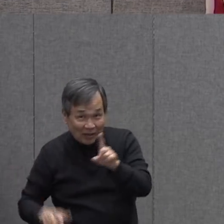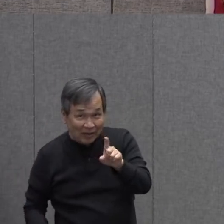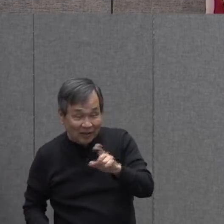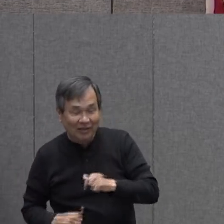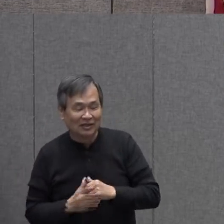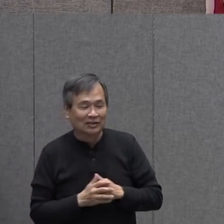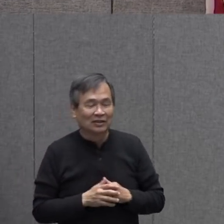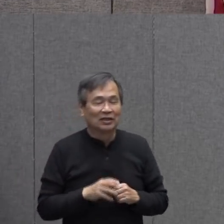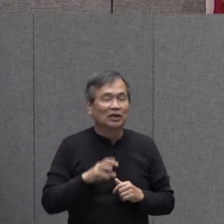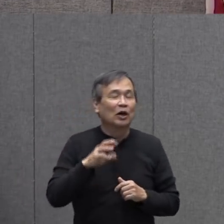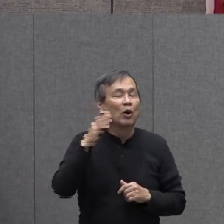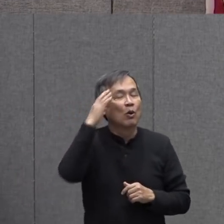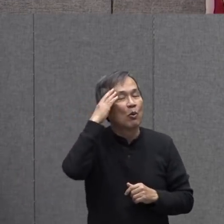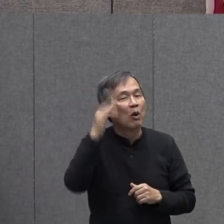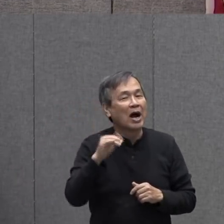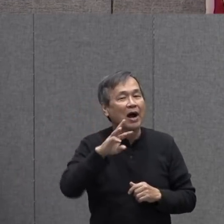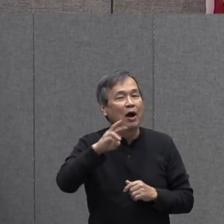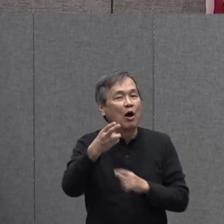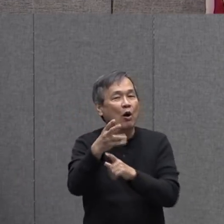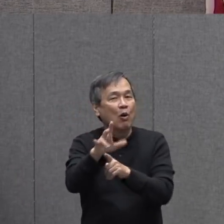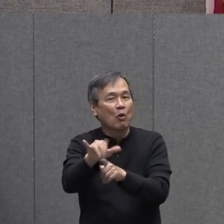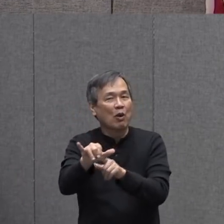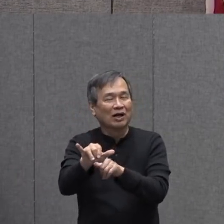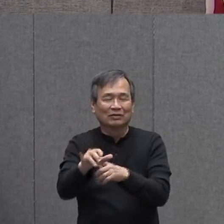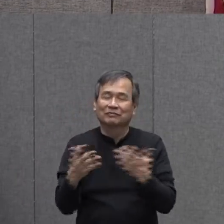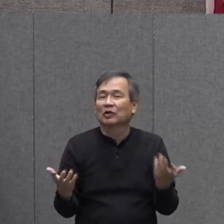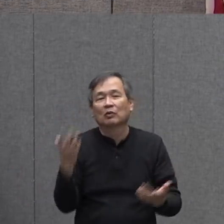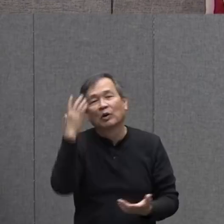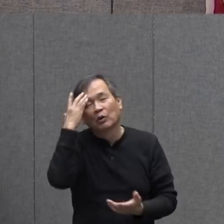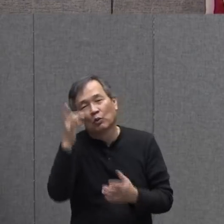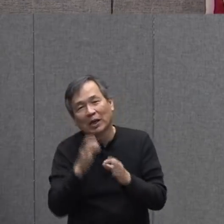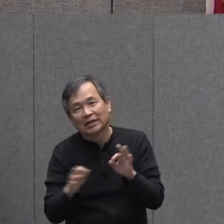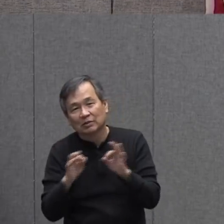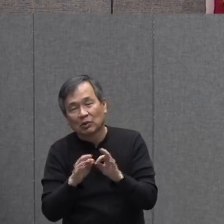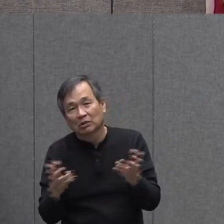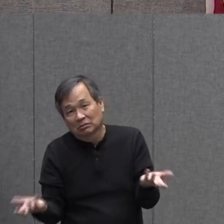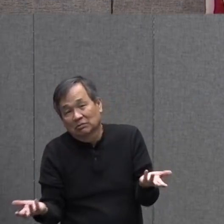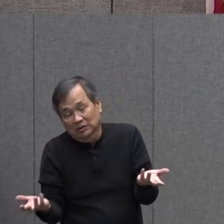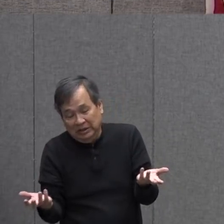Why? Why is it important to know how pieces and parts fit together